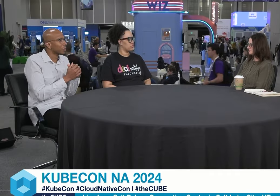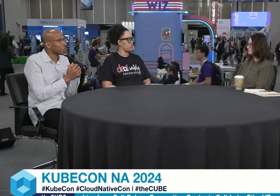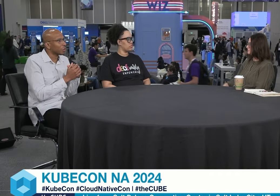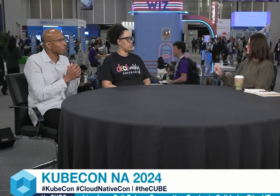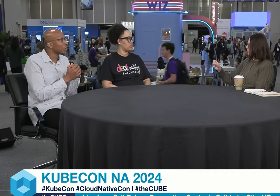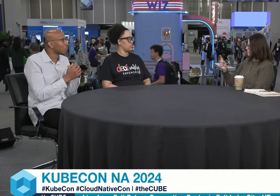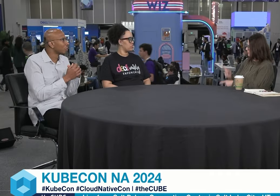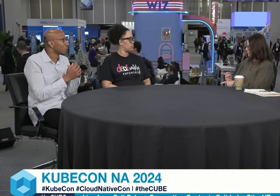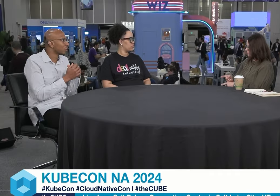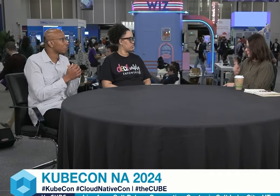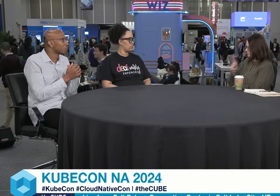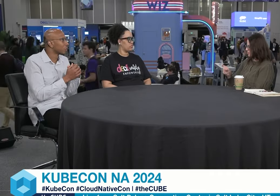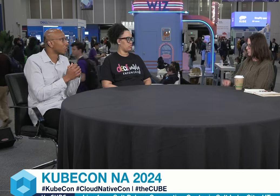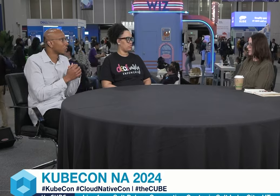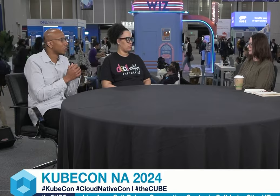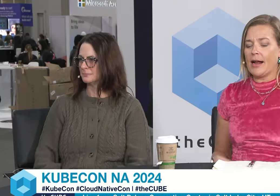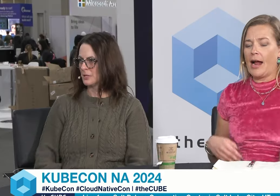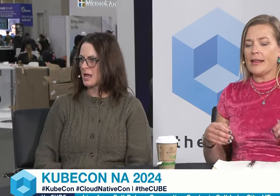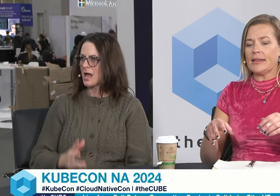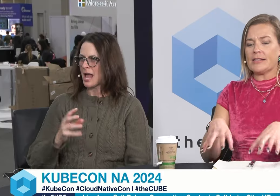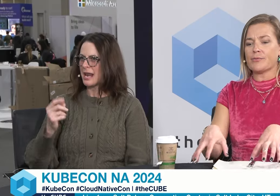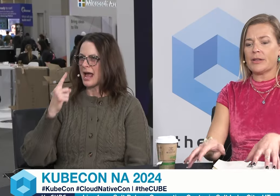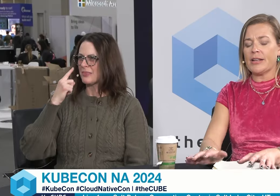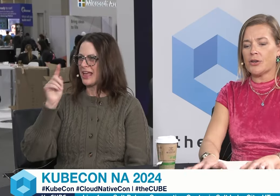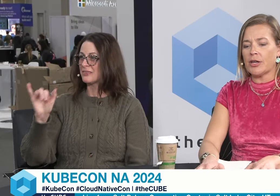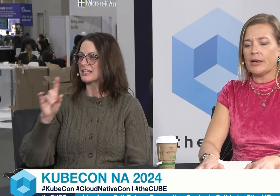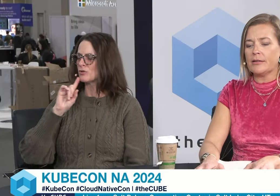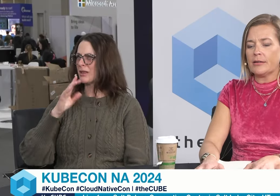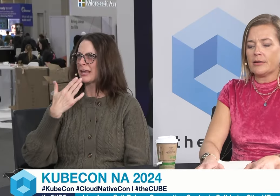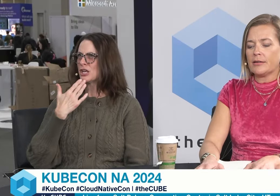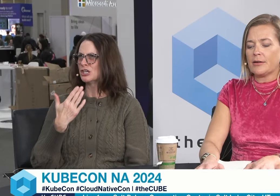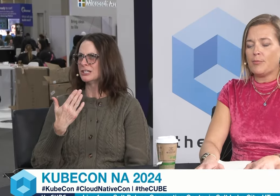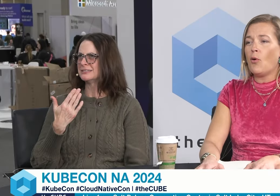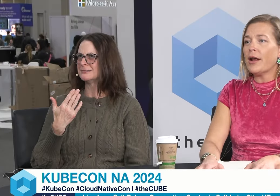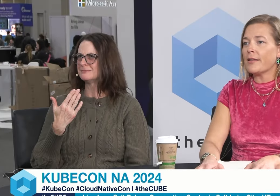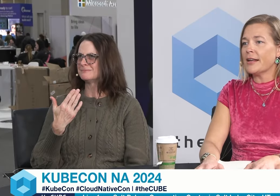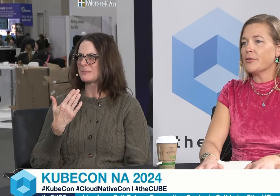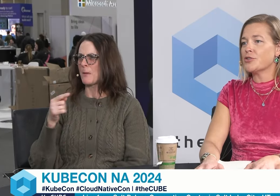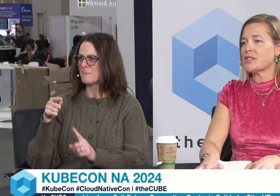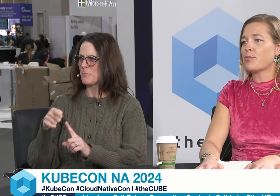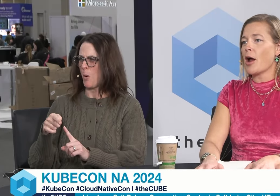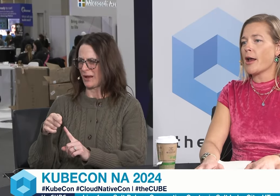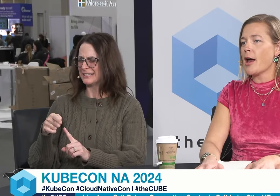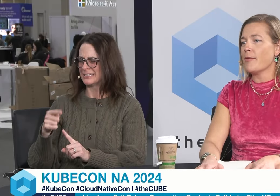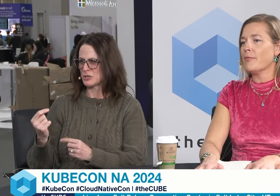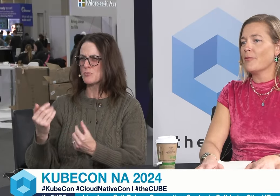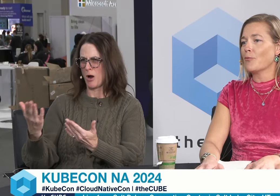Yeah, absolutely. And I think that's a really good point that you just brought up.